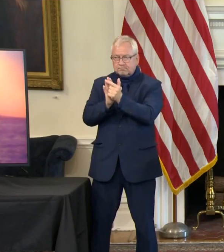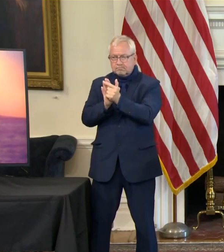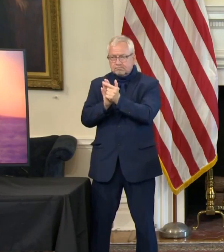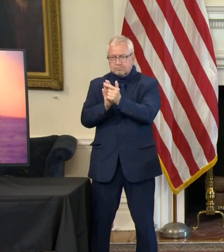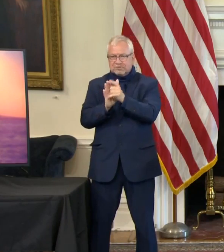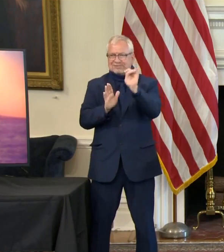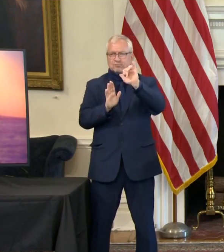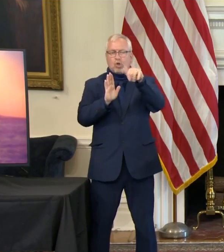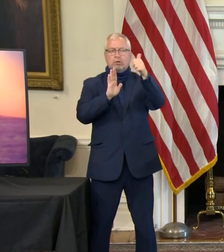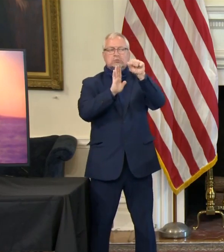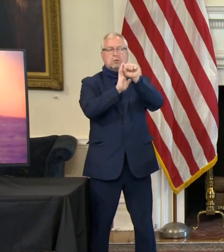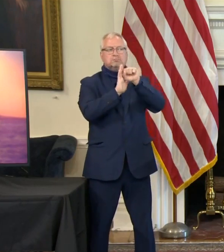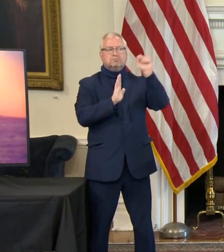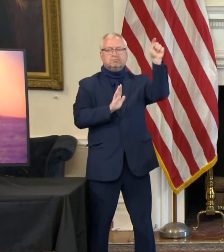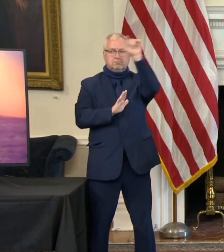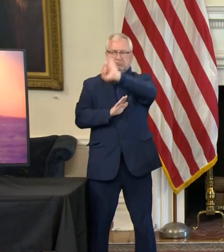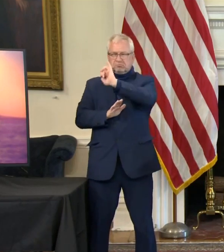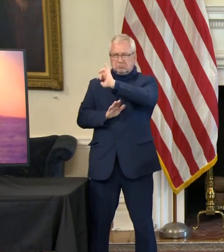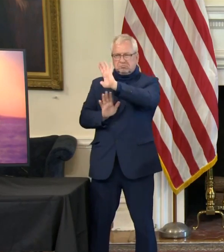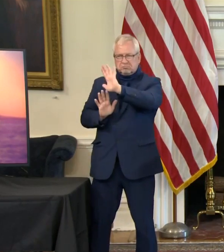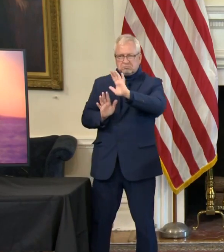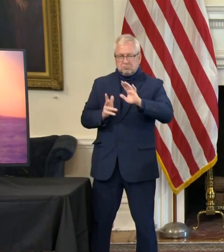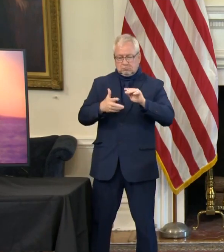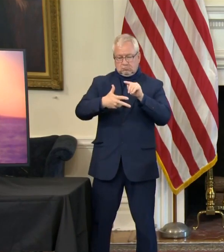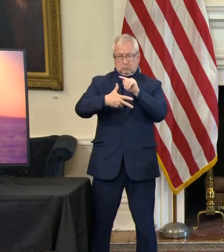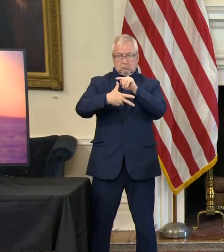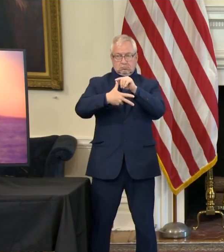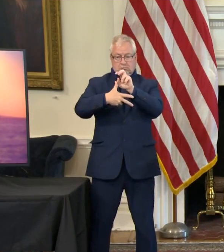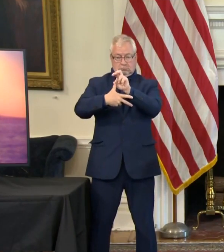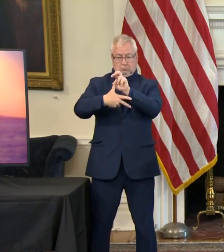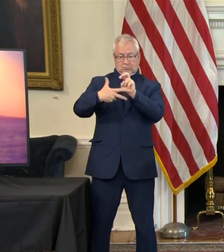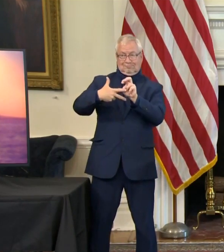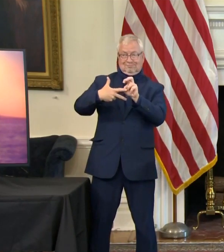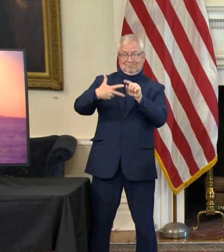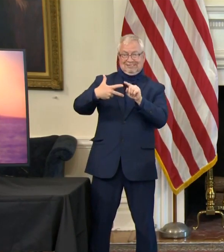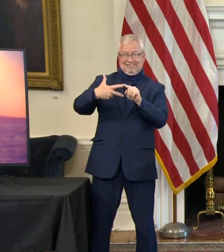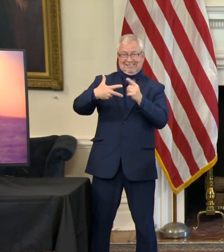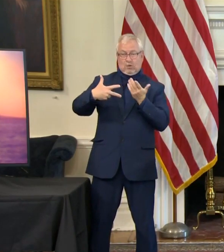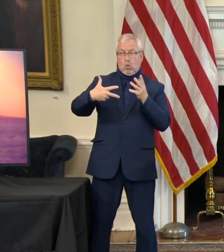LET’S LET PEOPLE DO DINING OUTSIDE BUT NOT INSIDE. THE SAME AS OTHER STATES HAVE DONE.